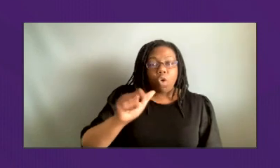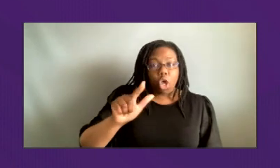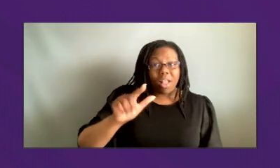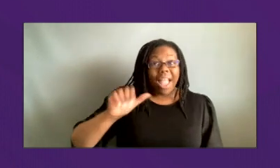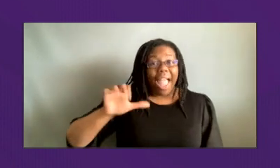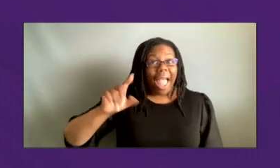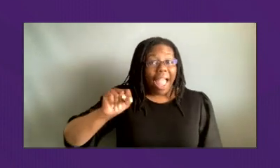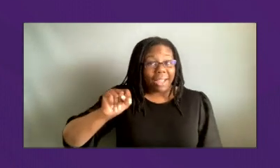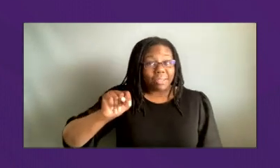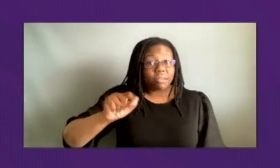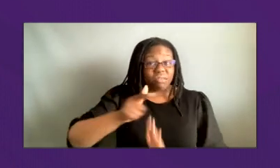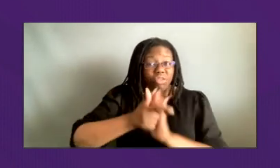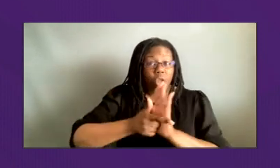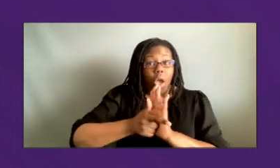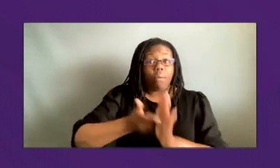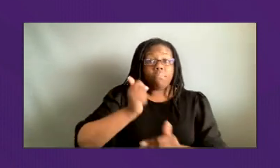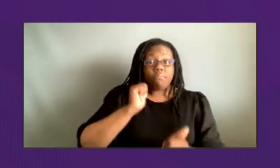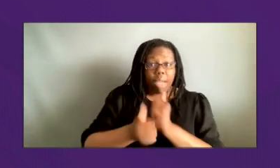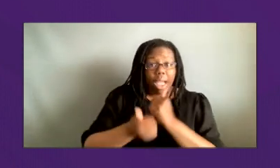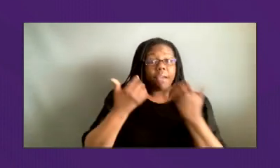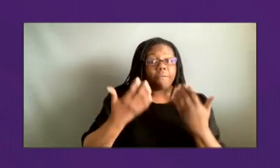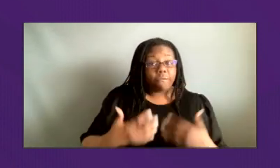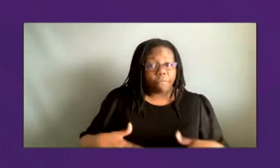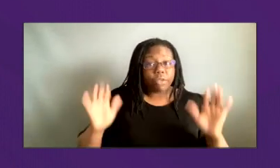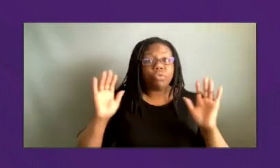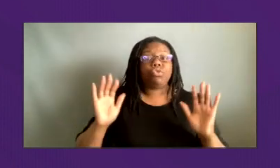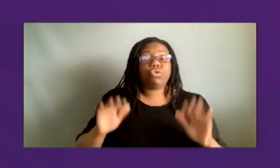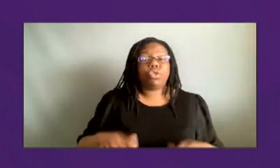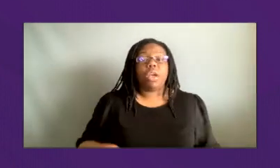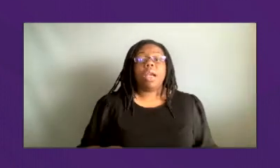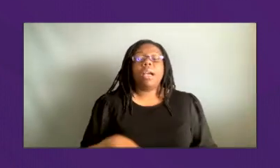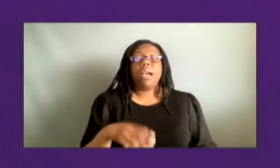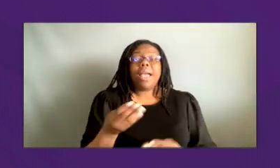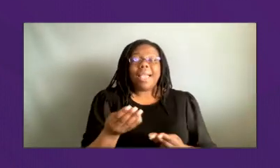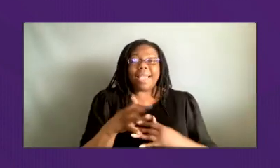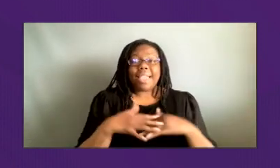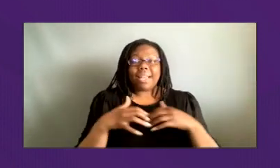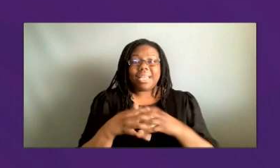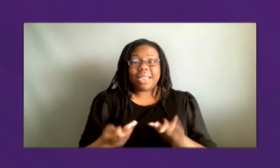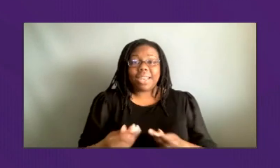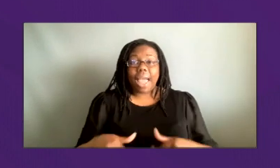Mississippi River in exchange for Indian lands that were within the existing state's borders.